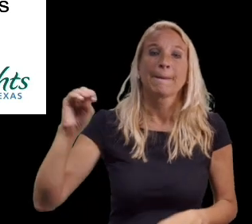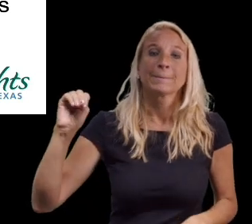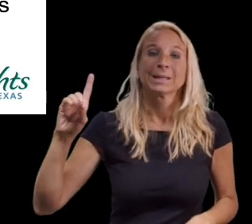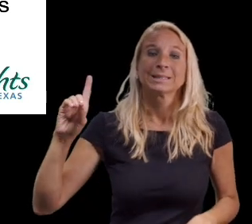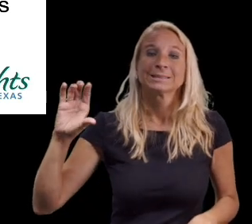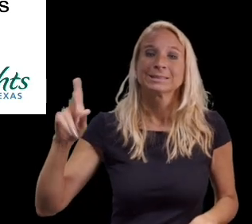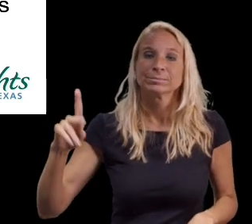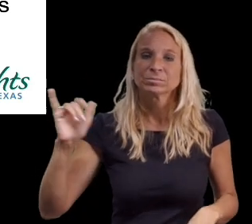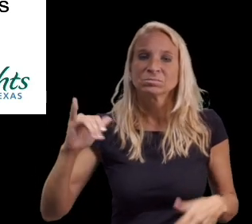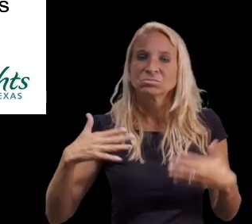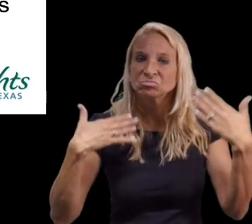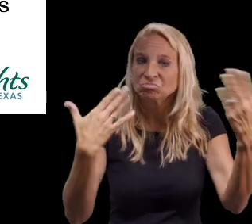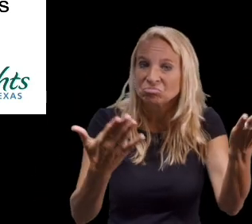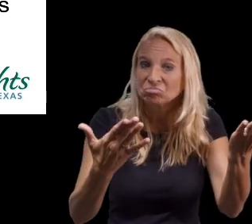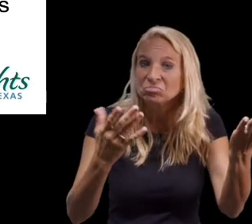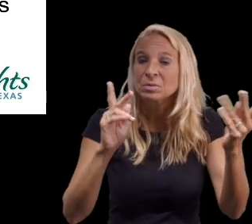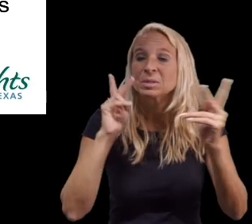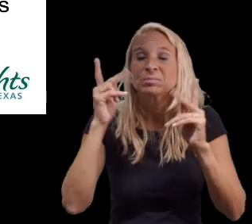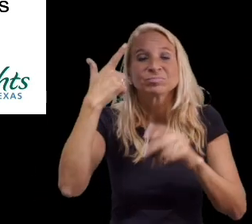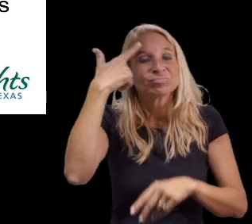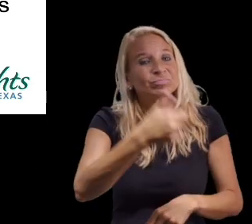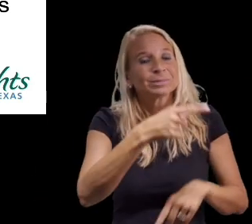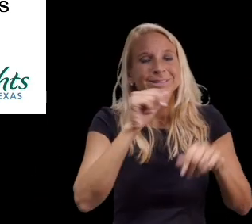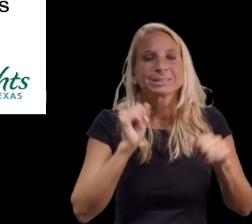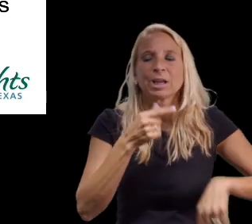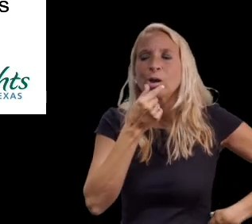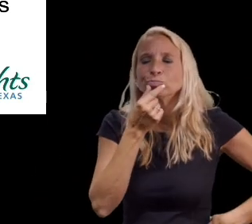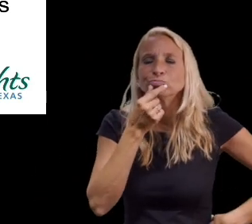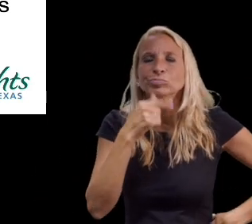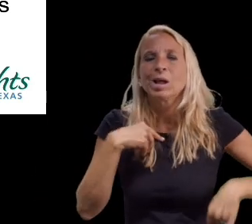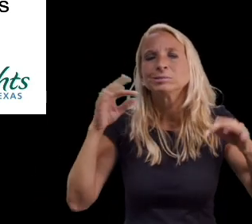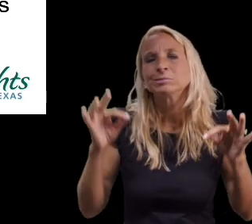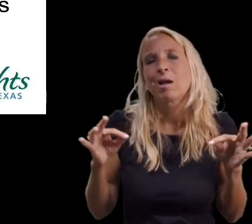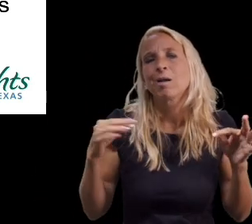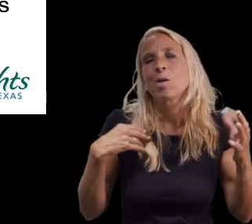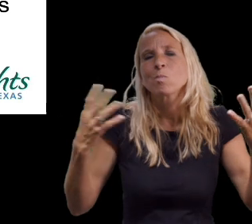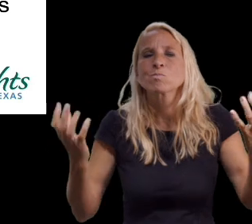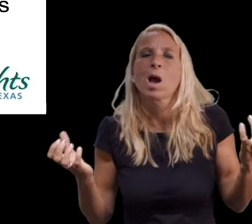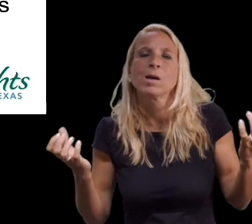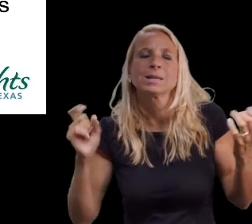MDCP also offers people the choice to self-direct some of their services.